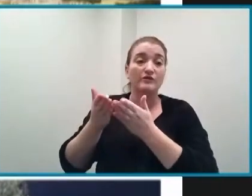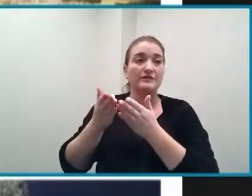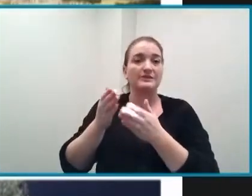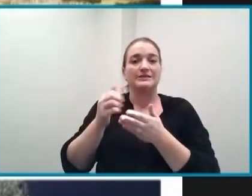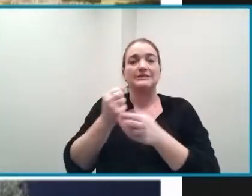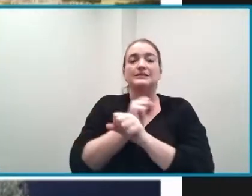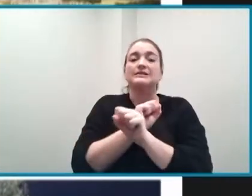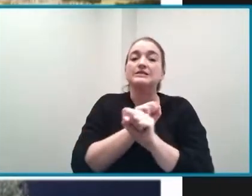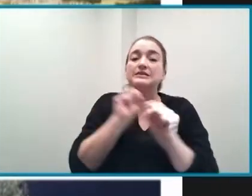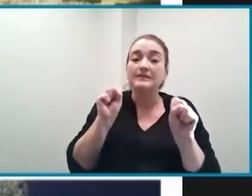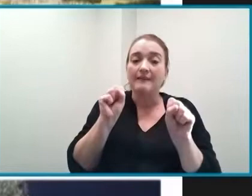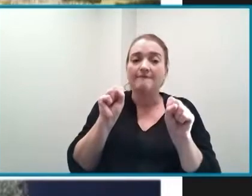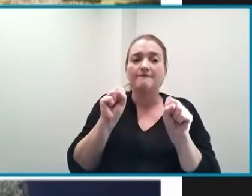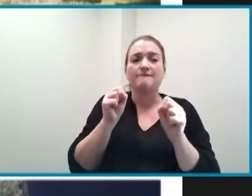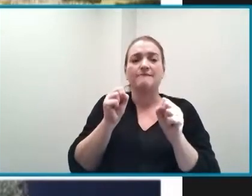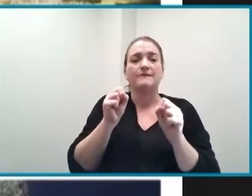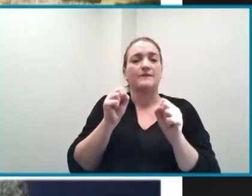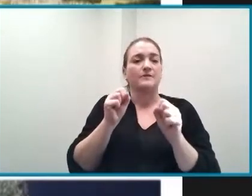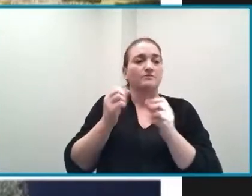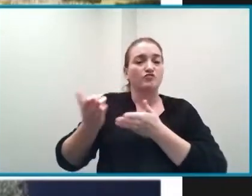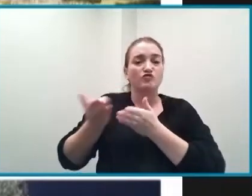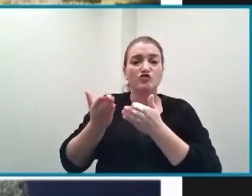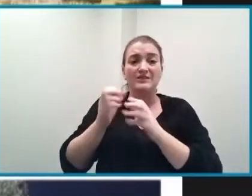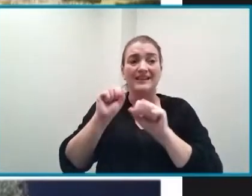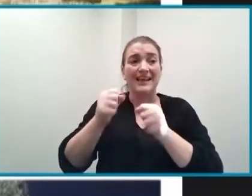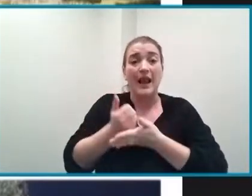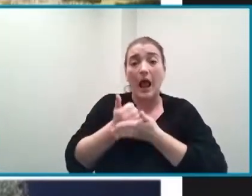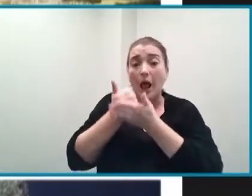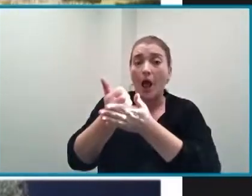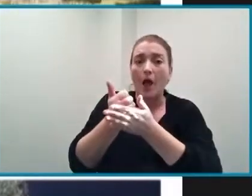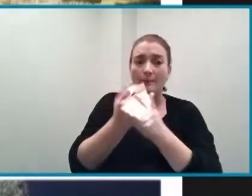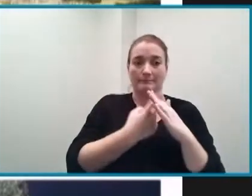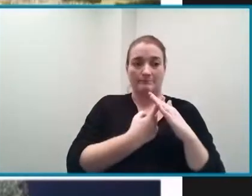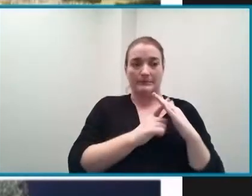But you know, in the in the process of,